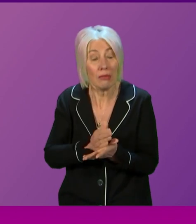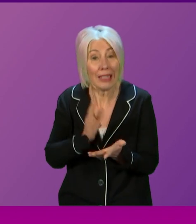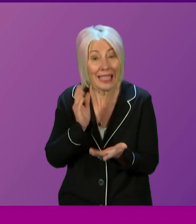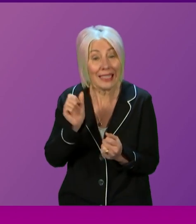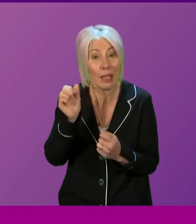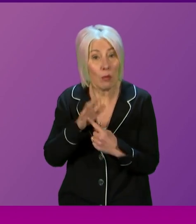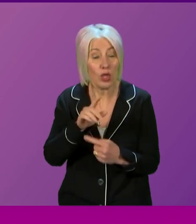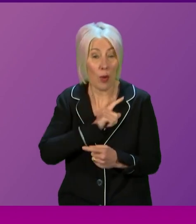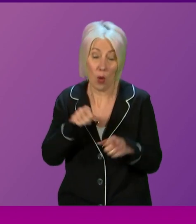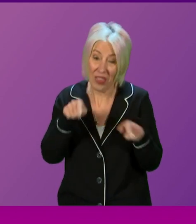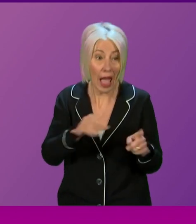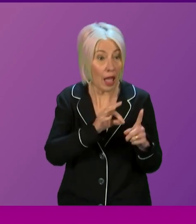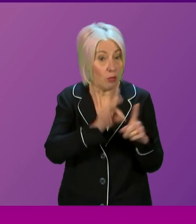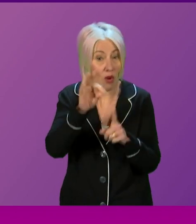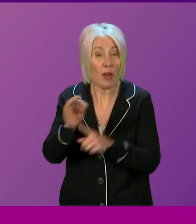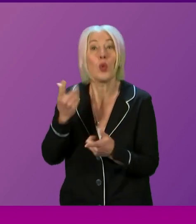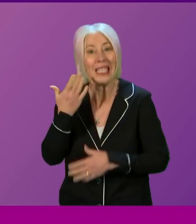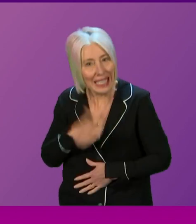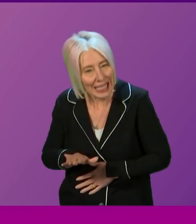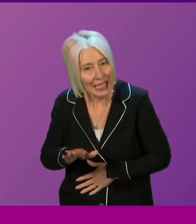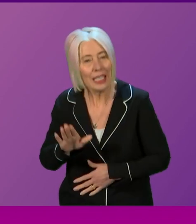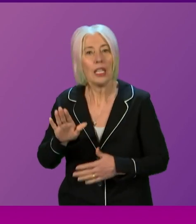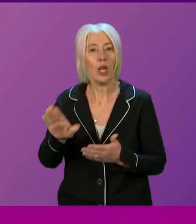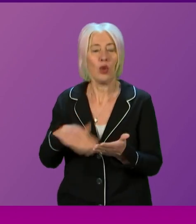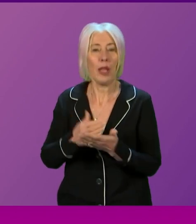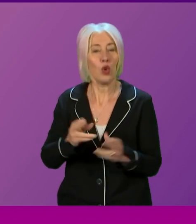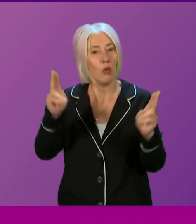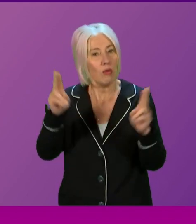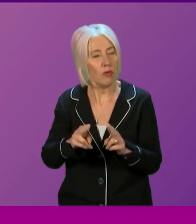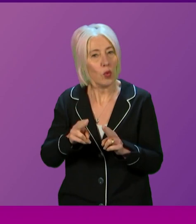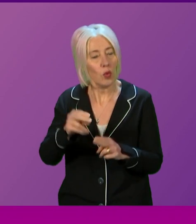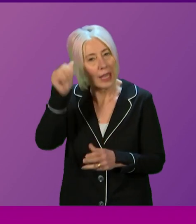to be made to ensure that there are far fewer experiences like Charlie’s.